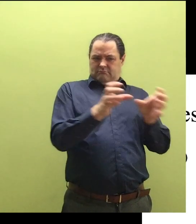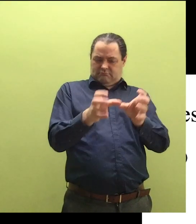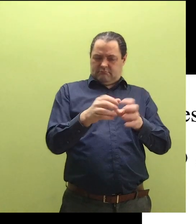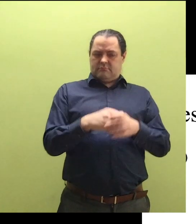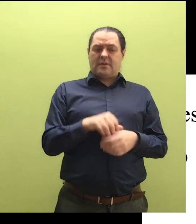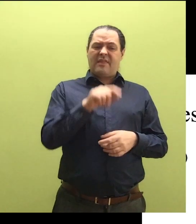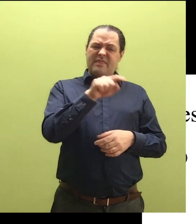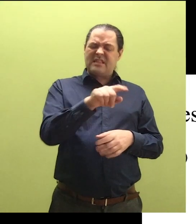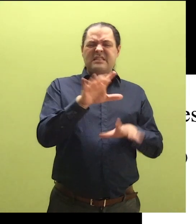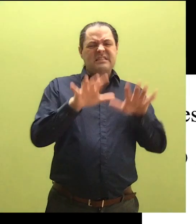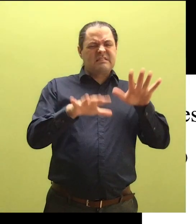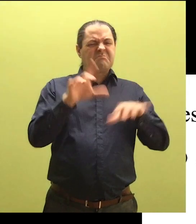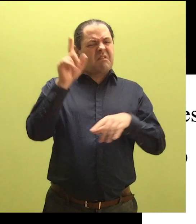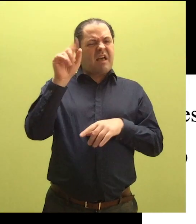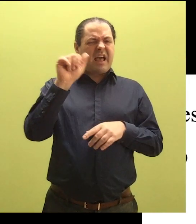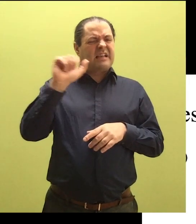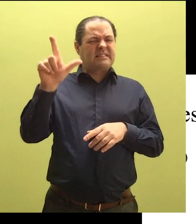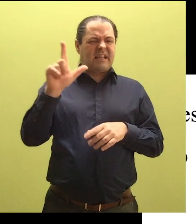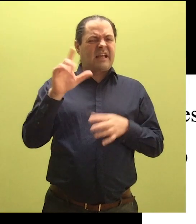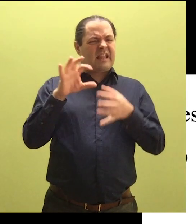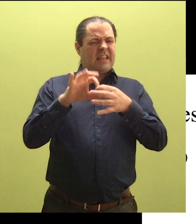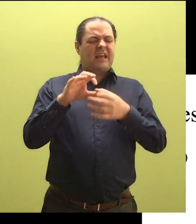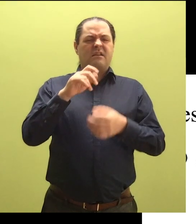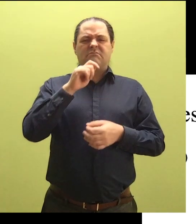proposal for American Sign Language was done by Supalla in